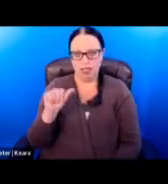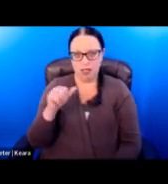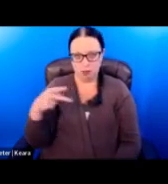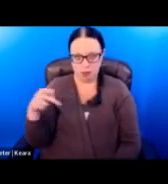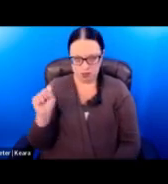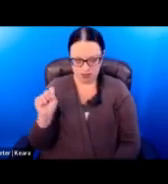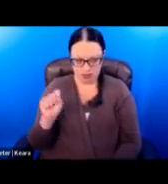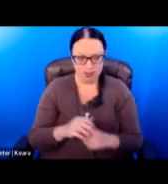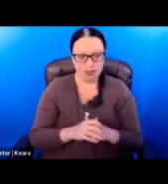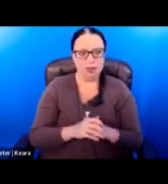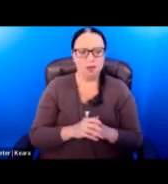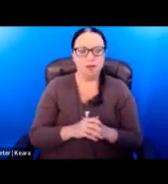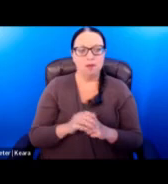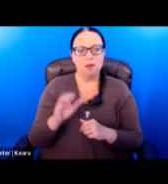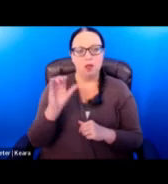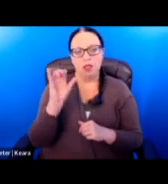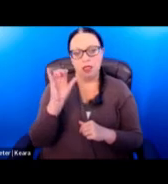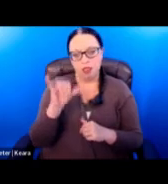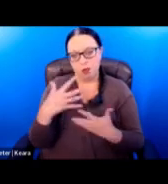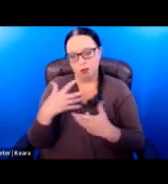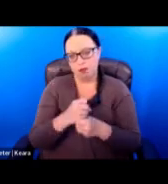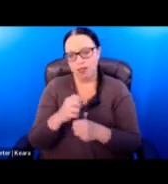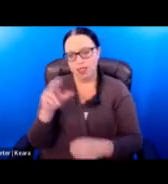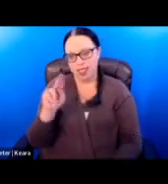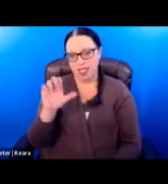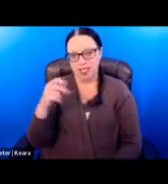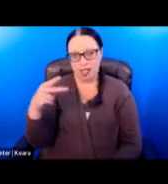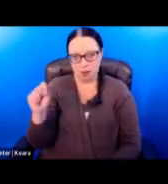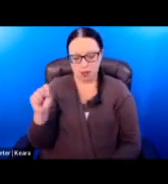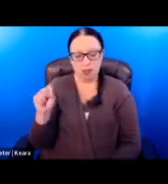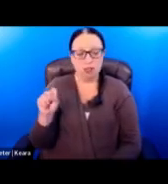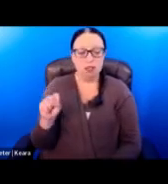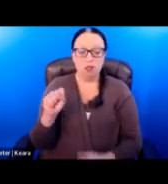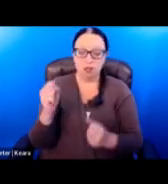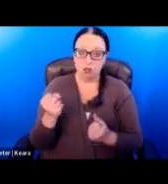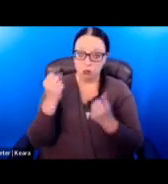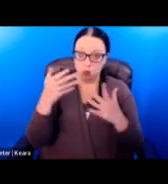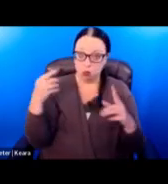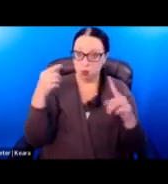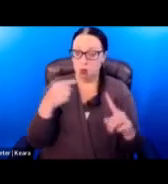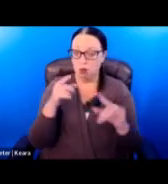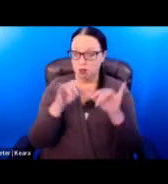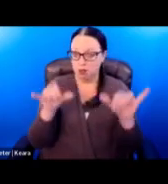systems which we shortened to NCAPPS is to promote systems change that makes person